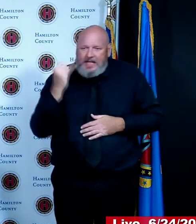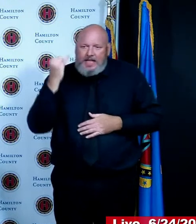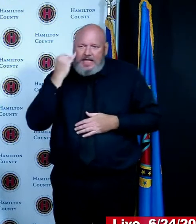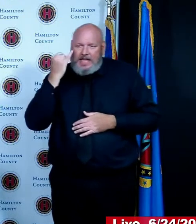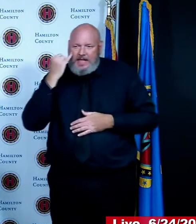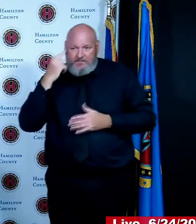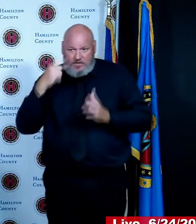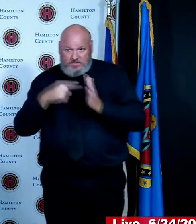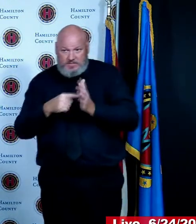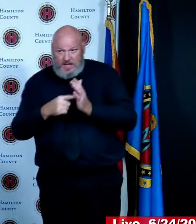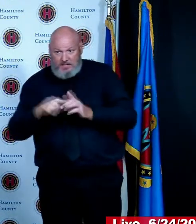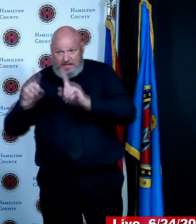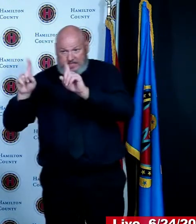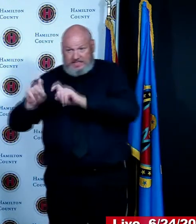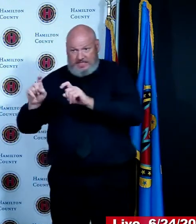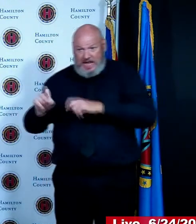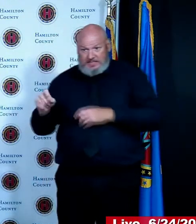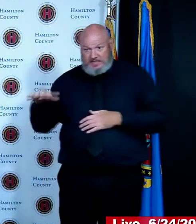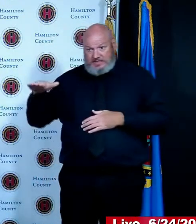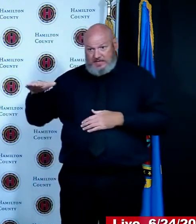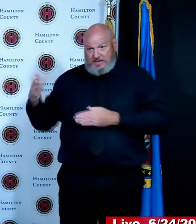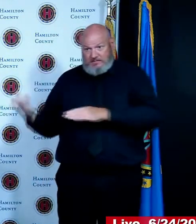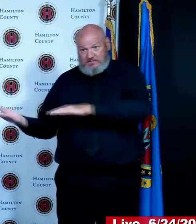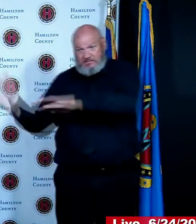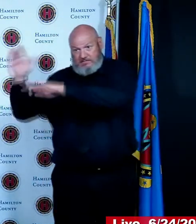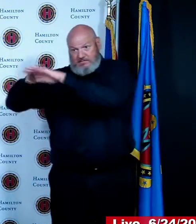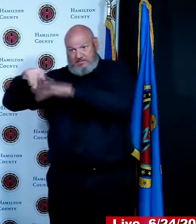testing positive first of all those folks are being isolated as Greg said